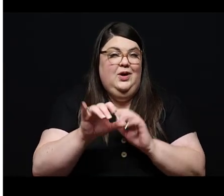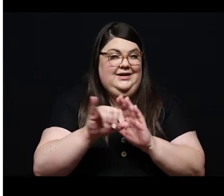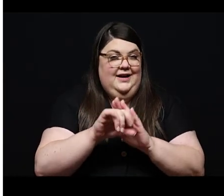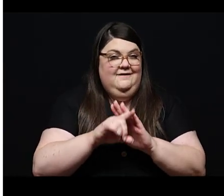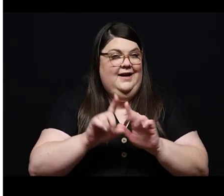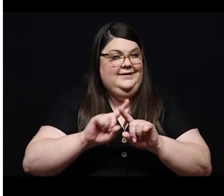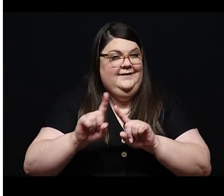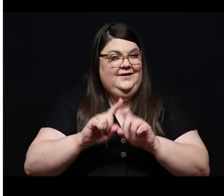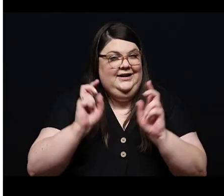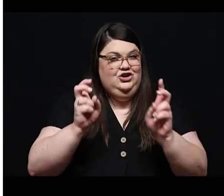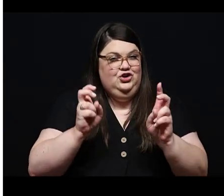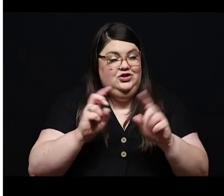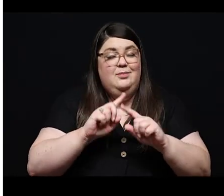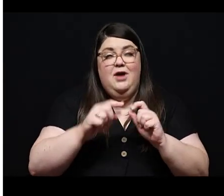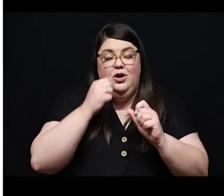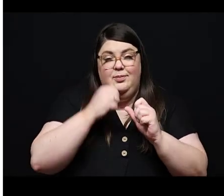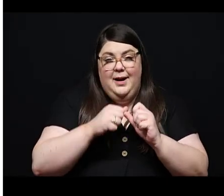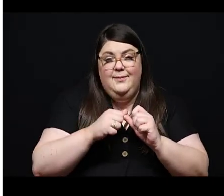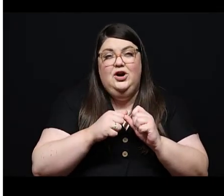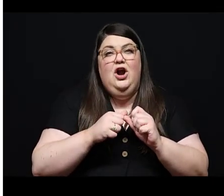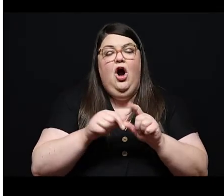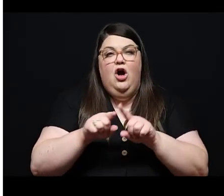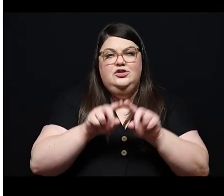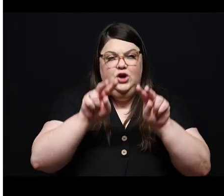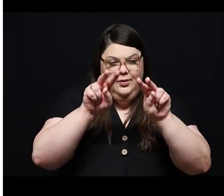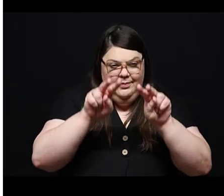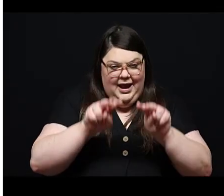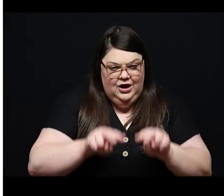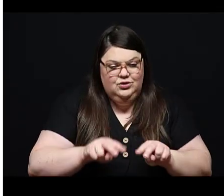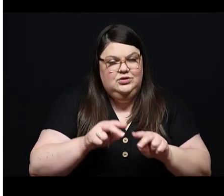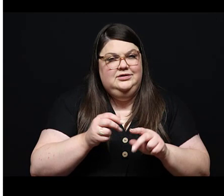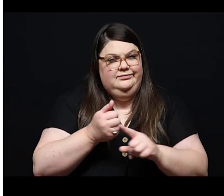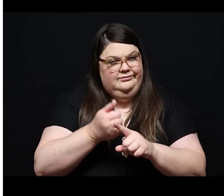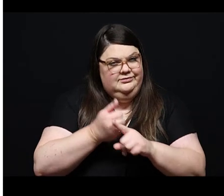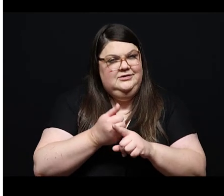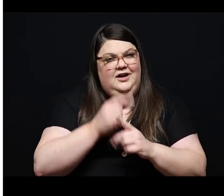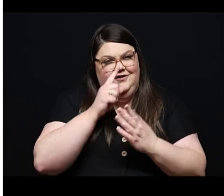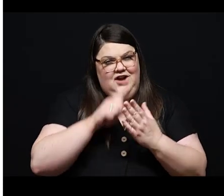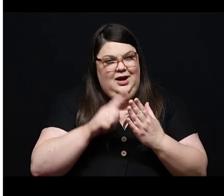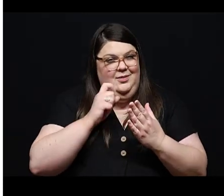but remember to manually check the document, as the checker can provide false positives.